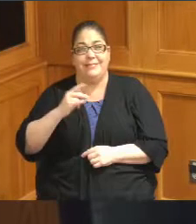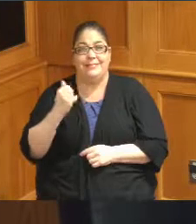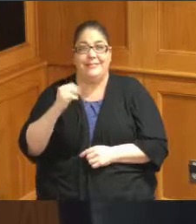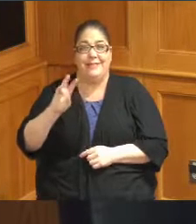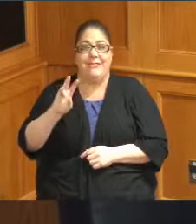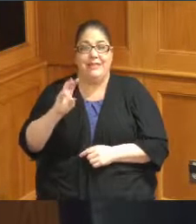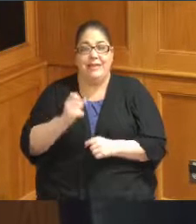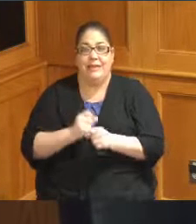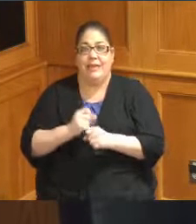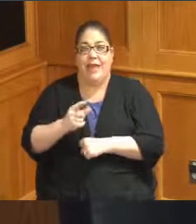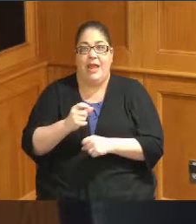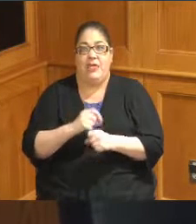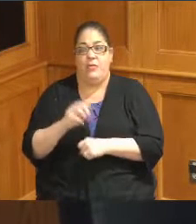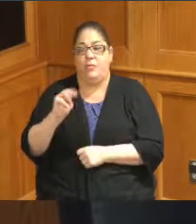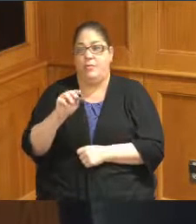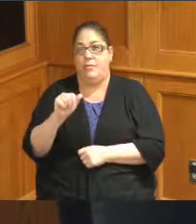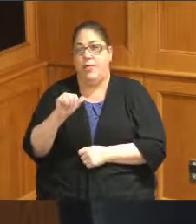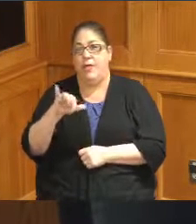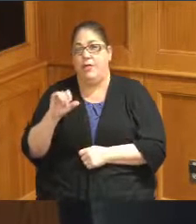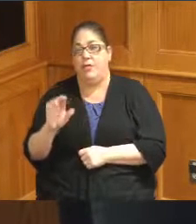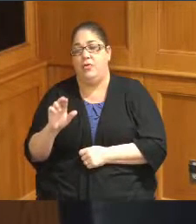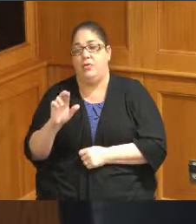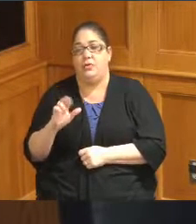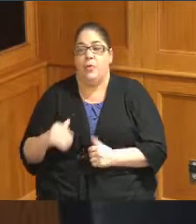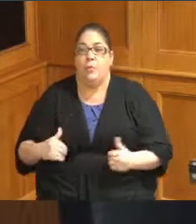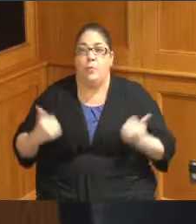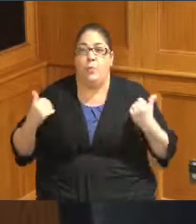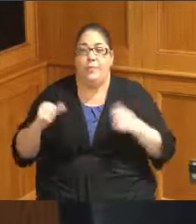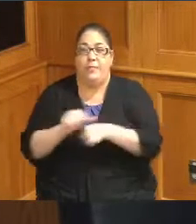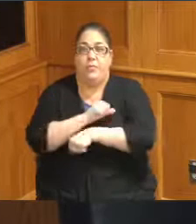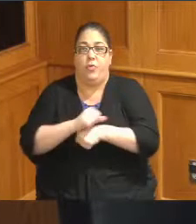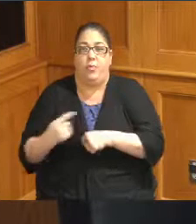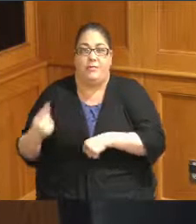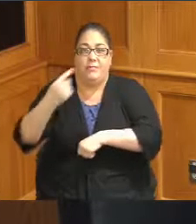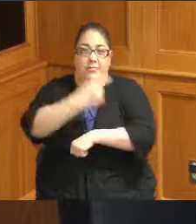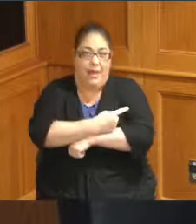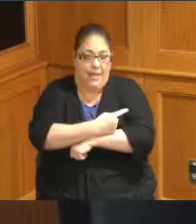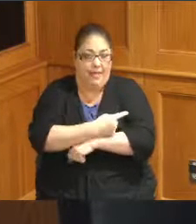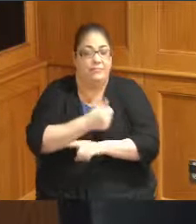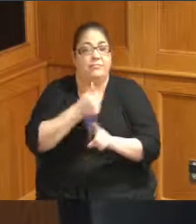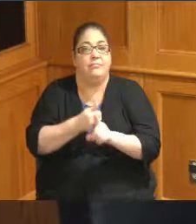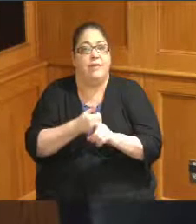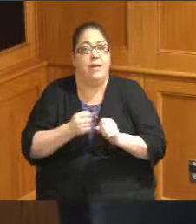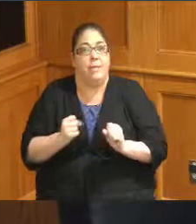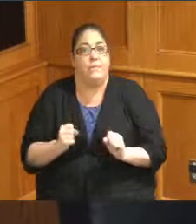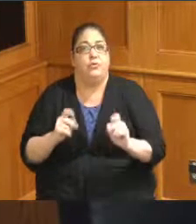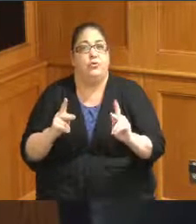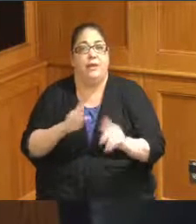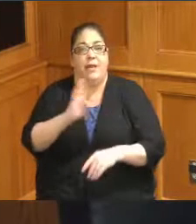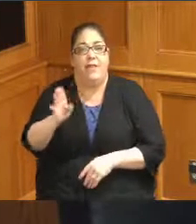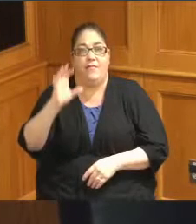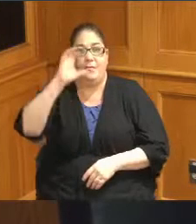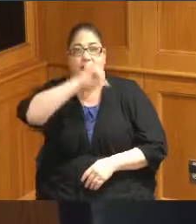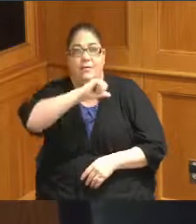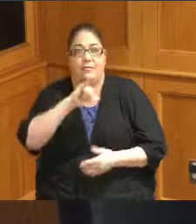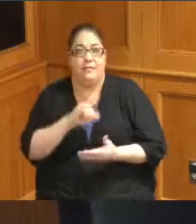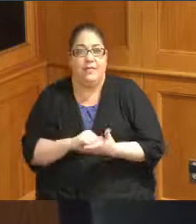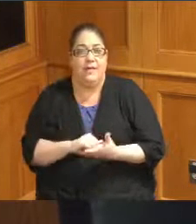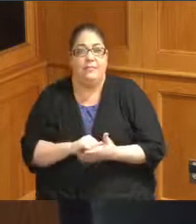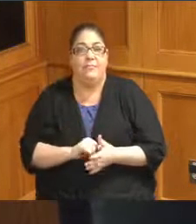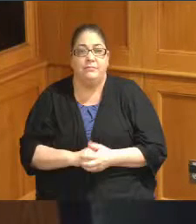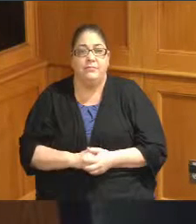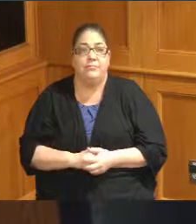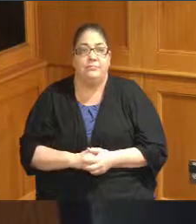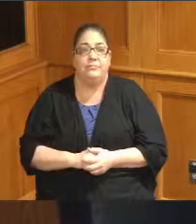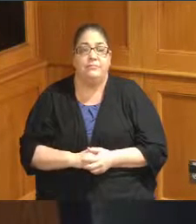annual Mayor's youth employment day I got a chance I never miss it I've never missed it and just to